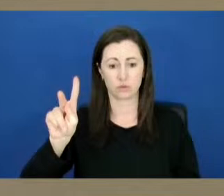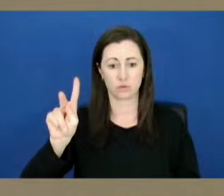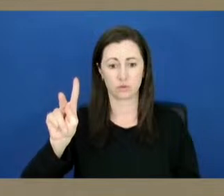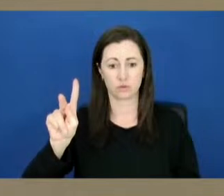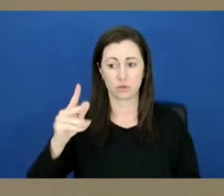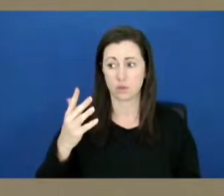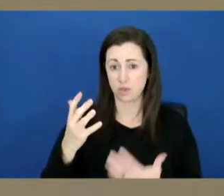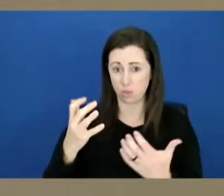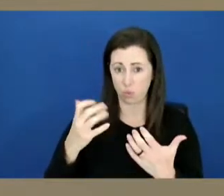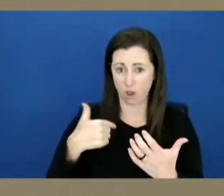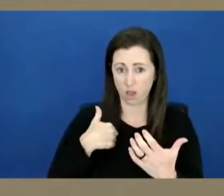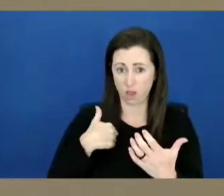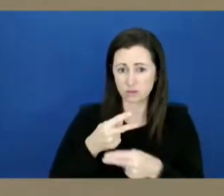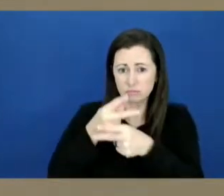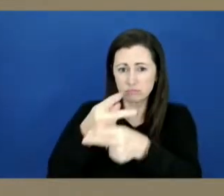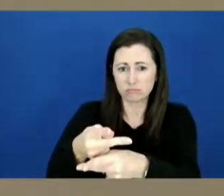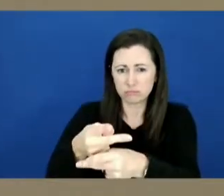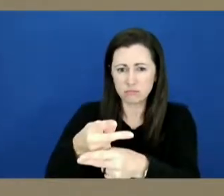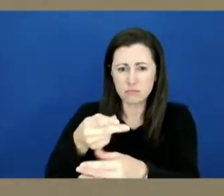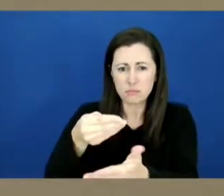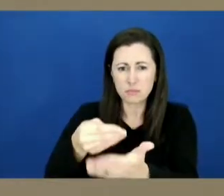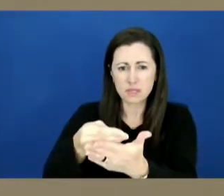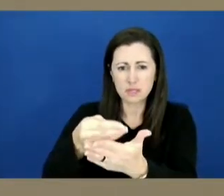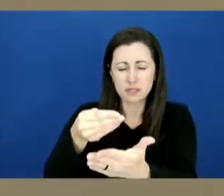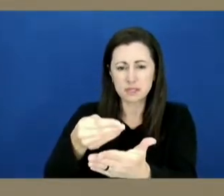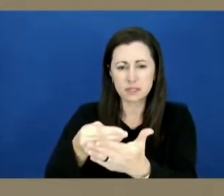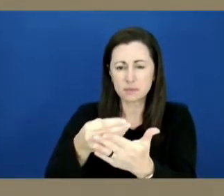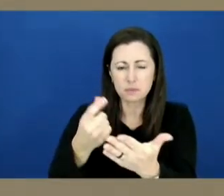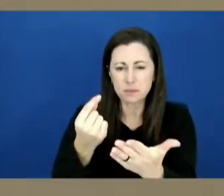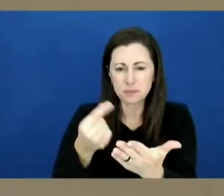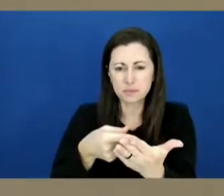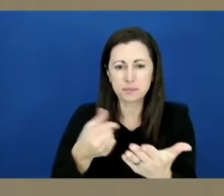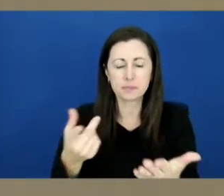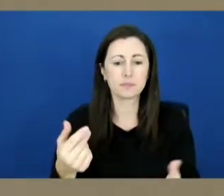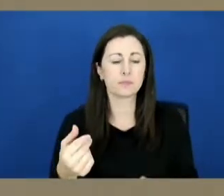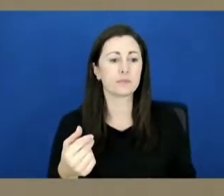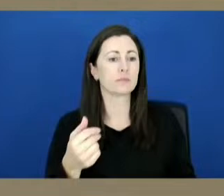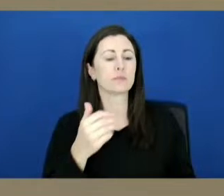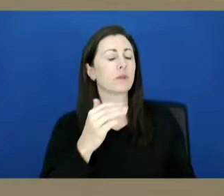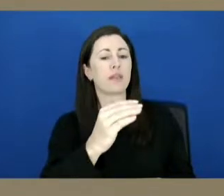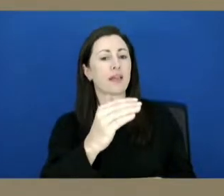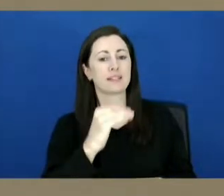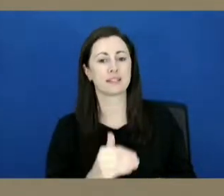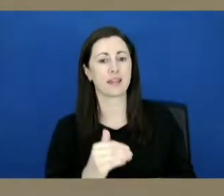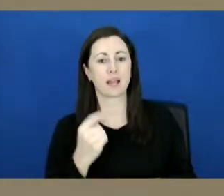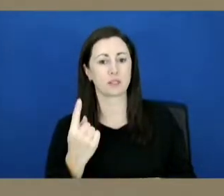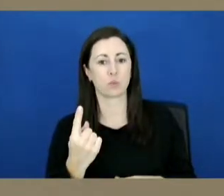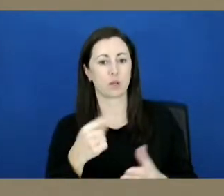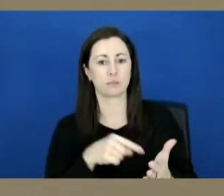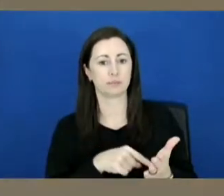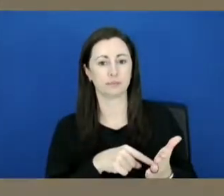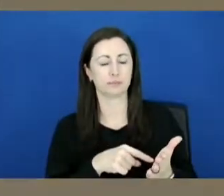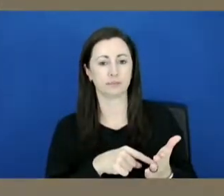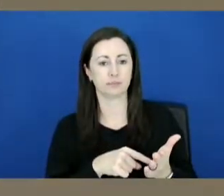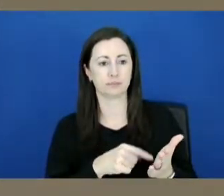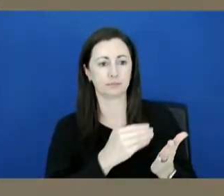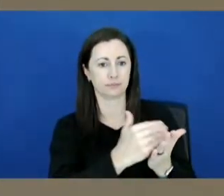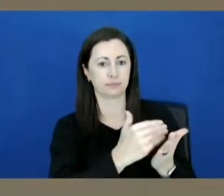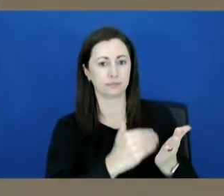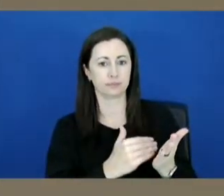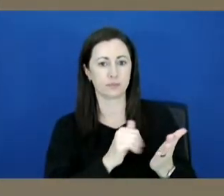WITH WILLOW PARK.